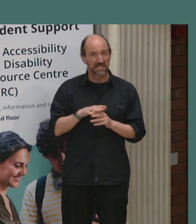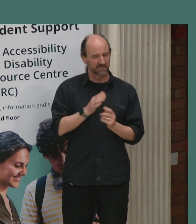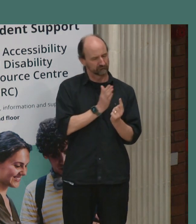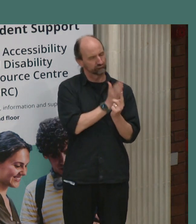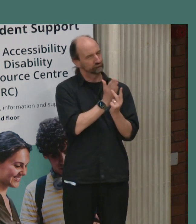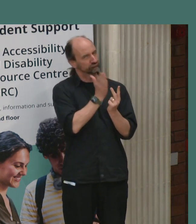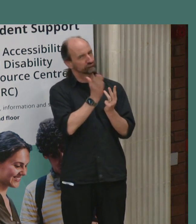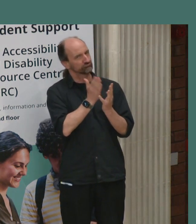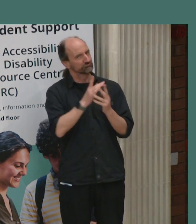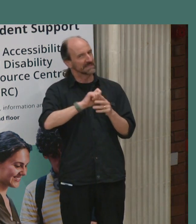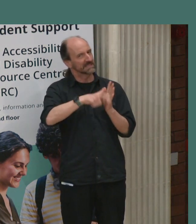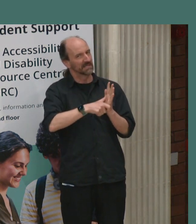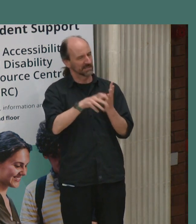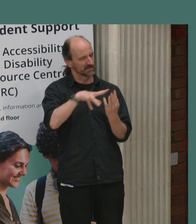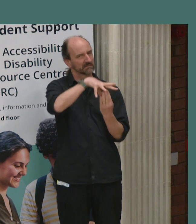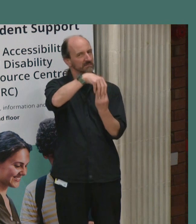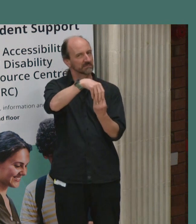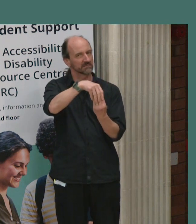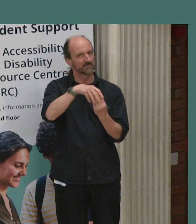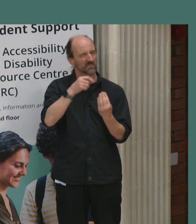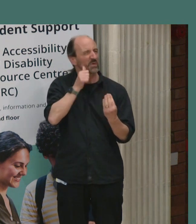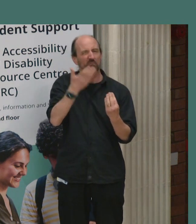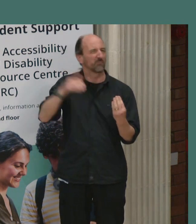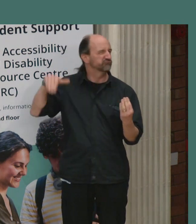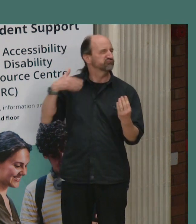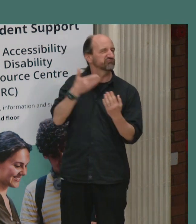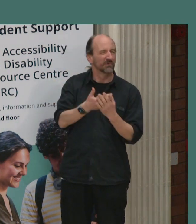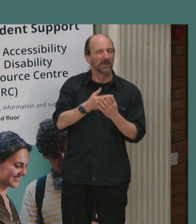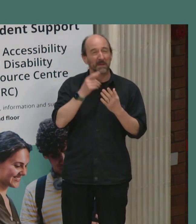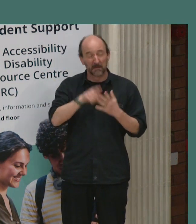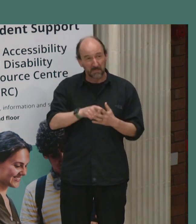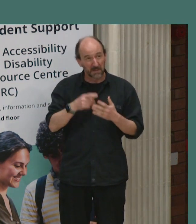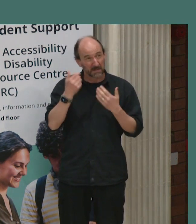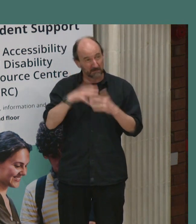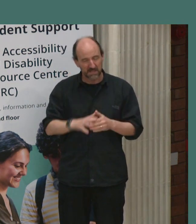course aware in the past but which has appeared centrally and quite vividly on our radar screens